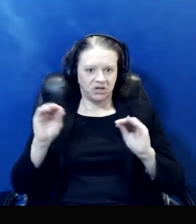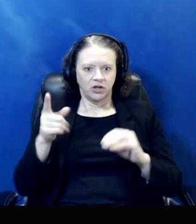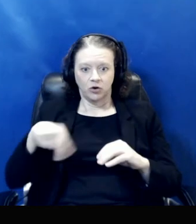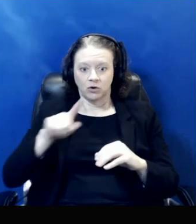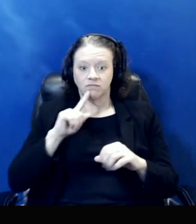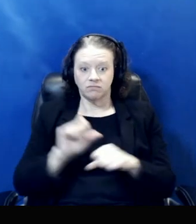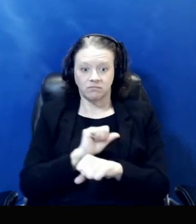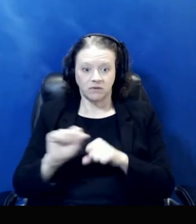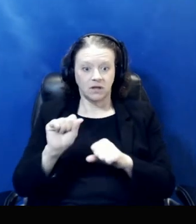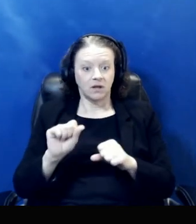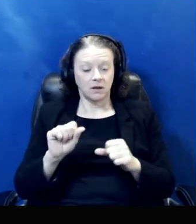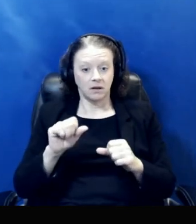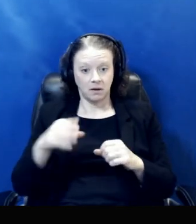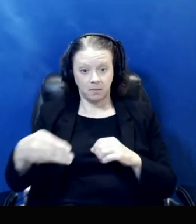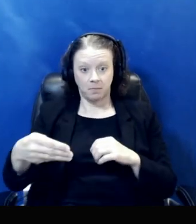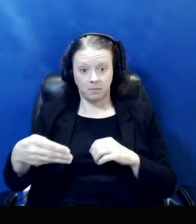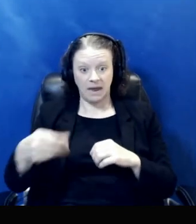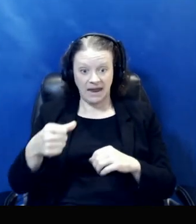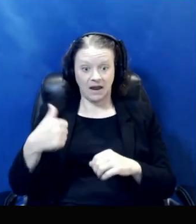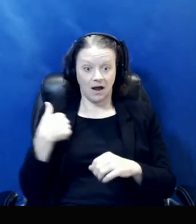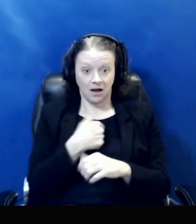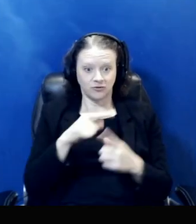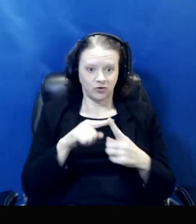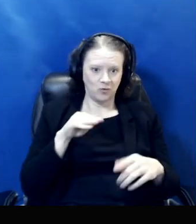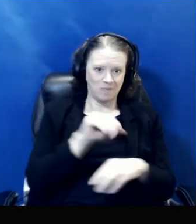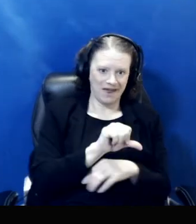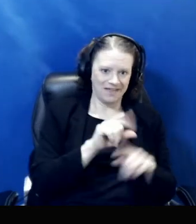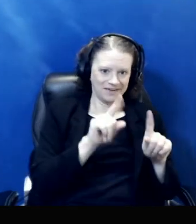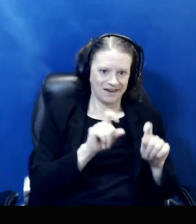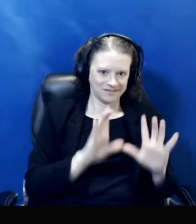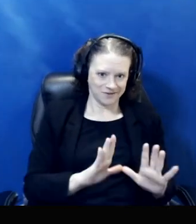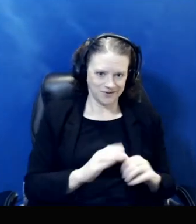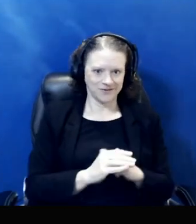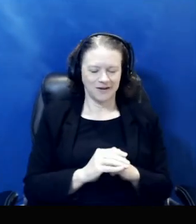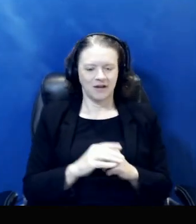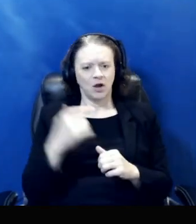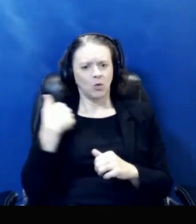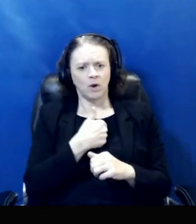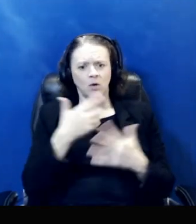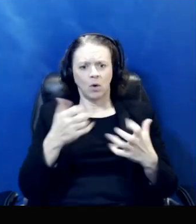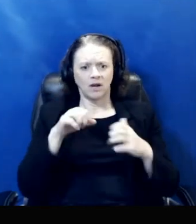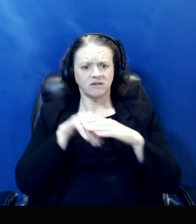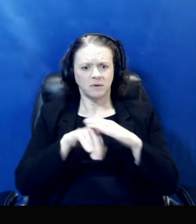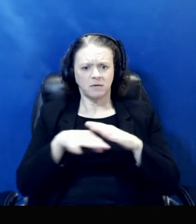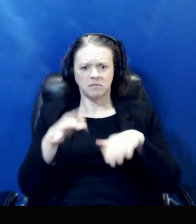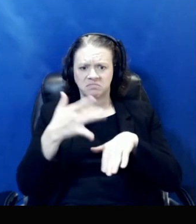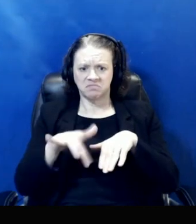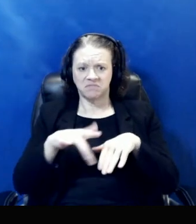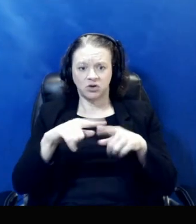have us pay our testers, because we believe that accessibility should be available to everyone, and so anything we can